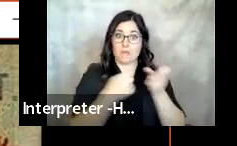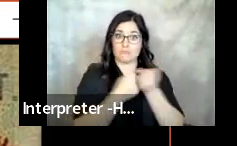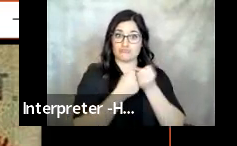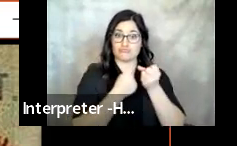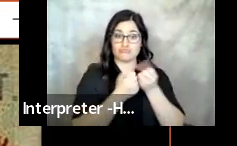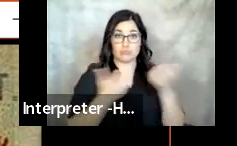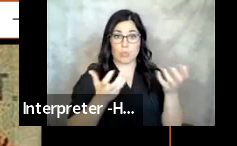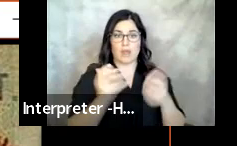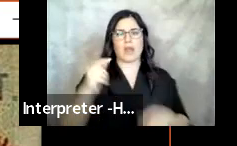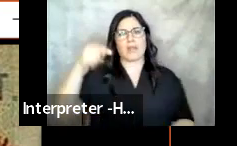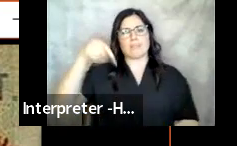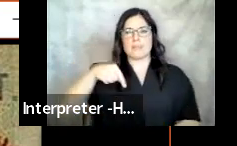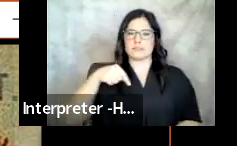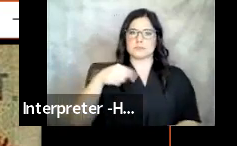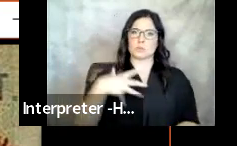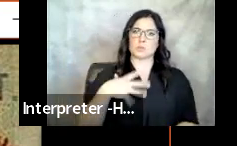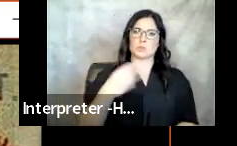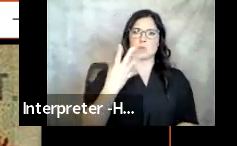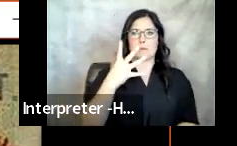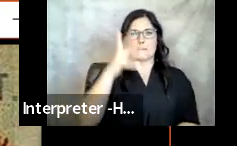This is a white man's country. Let white man rule.